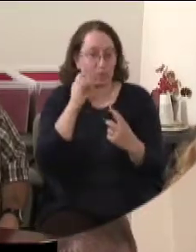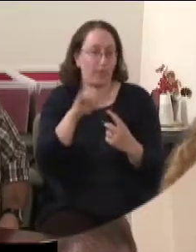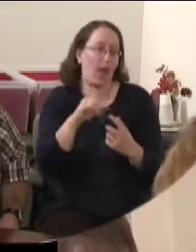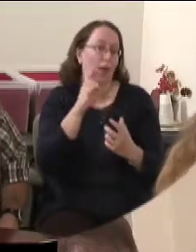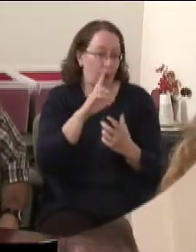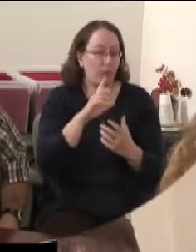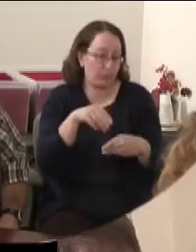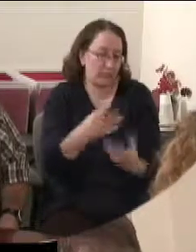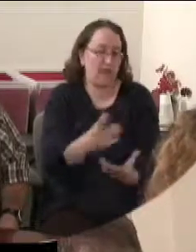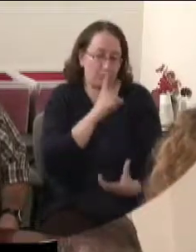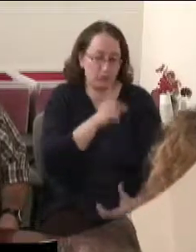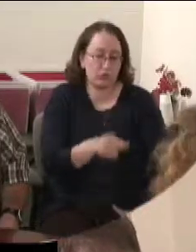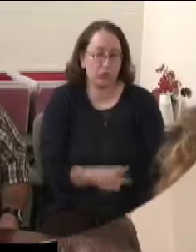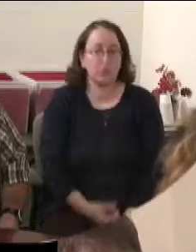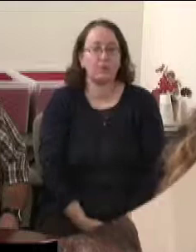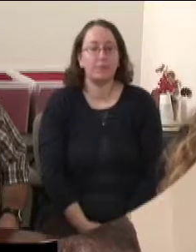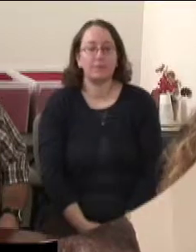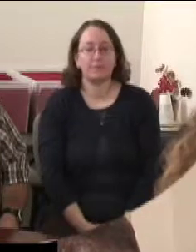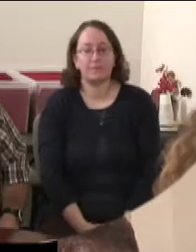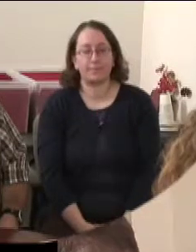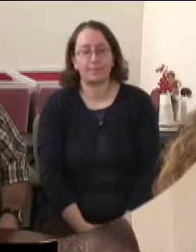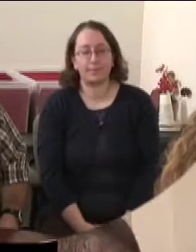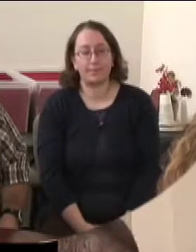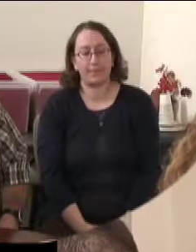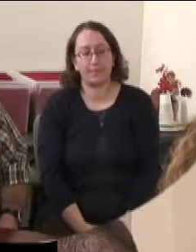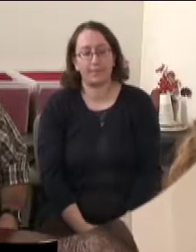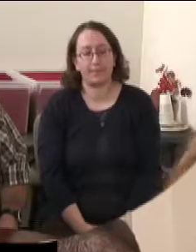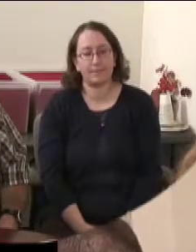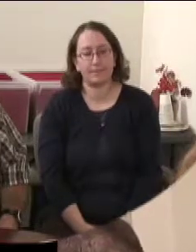Kelly: Right, and I noticed that you have, and I do appreciate that information.